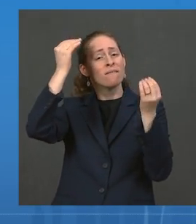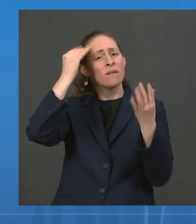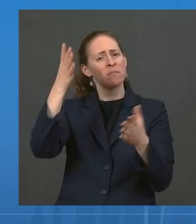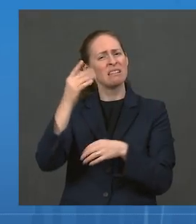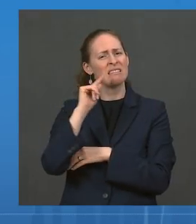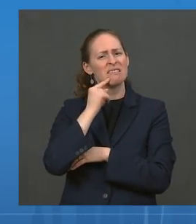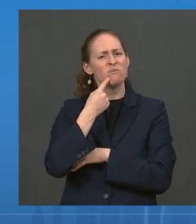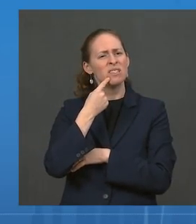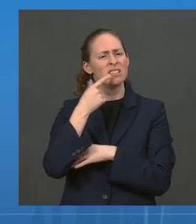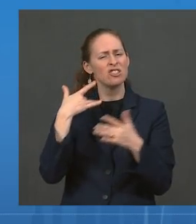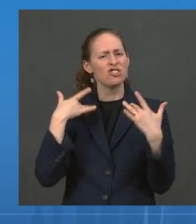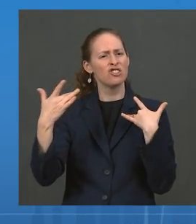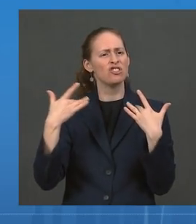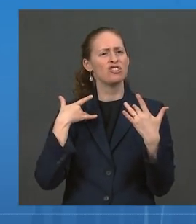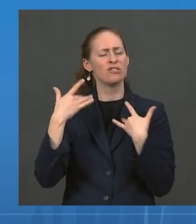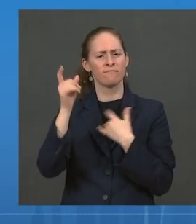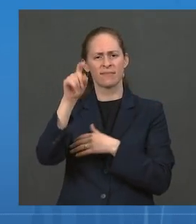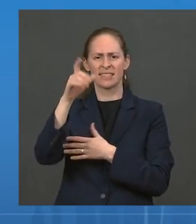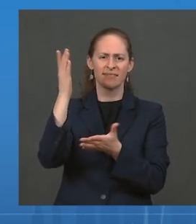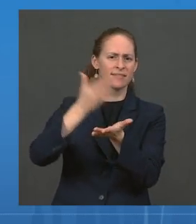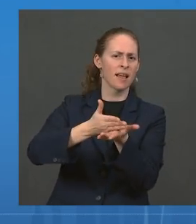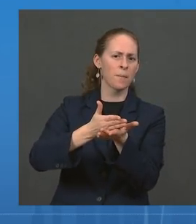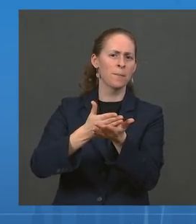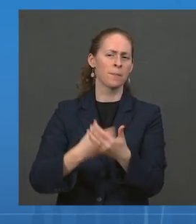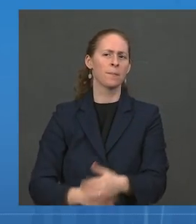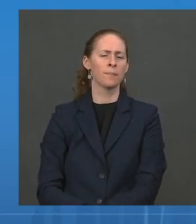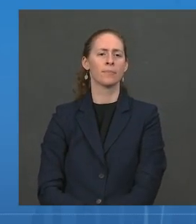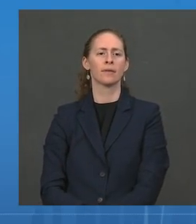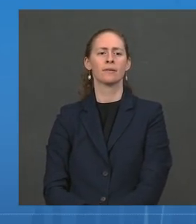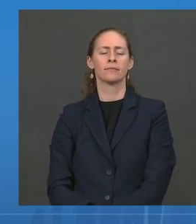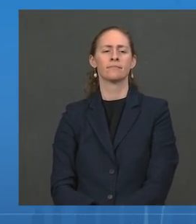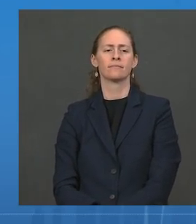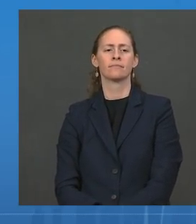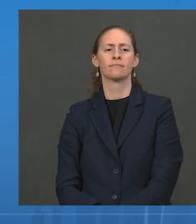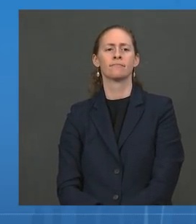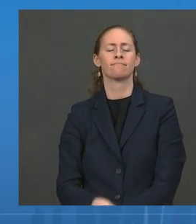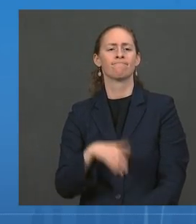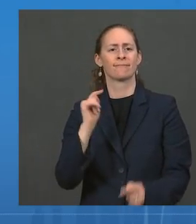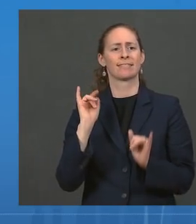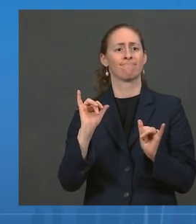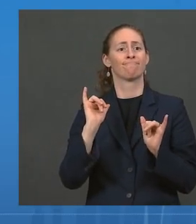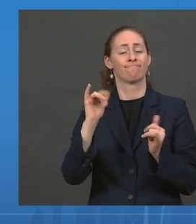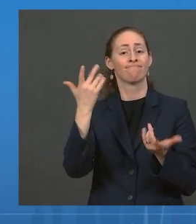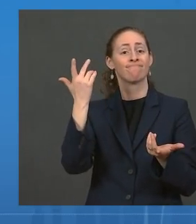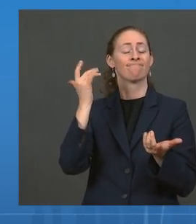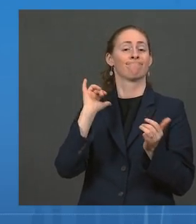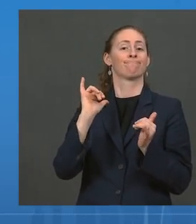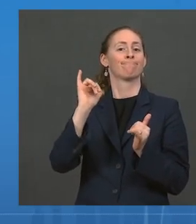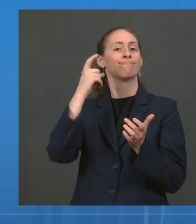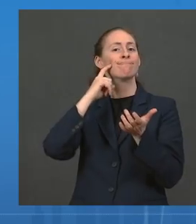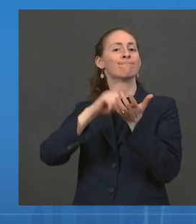we recognize it's not always clear to people what they can do to help. And that's why last week I released "A Community